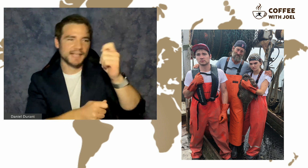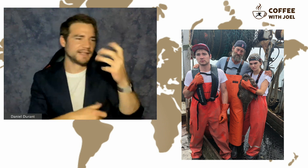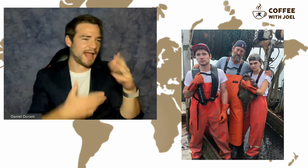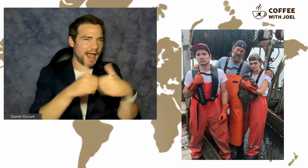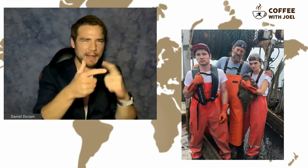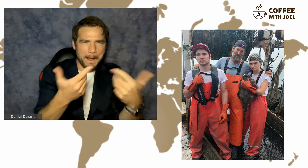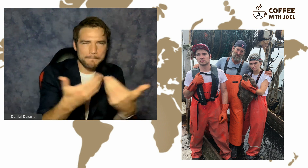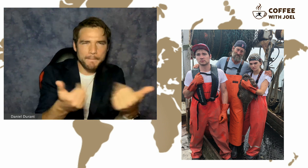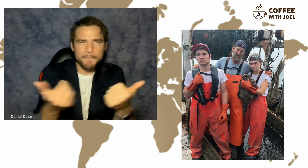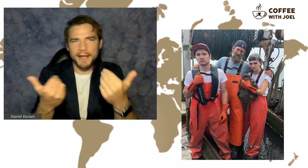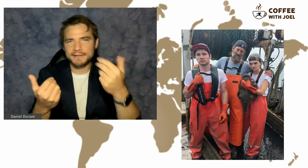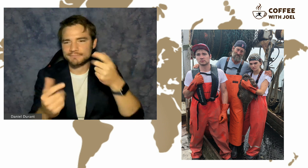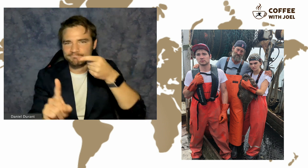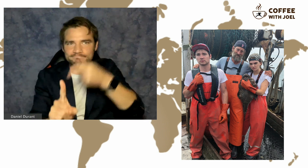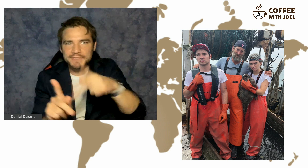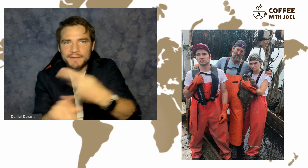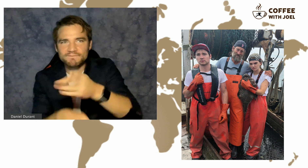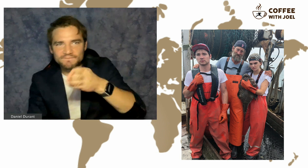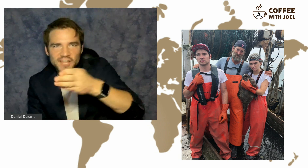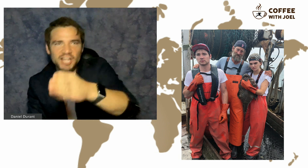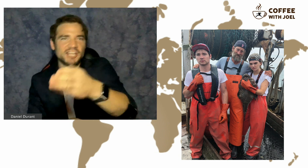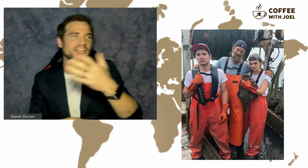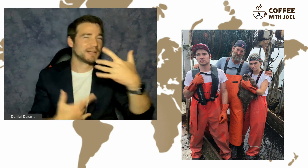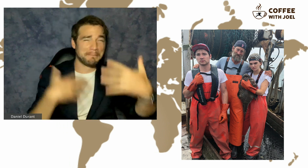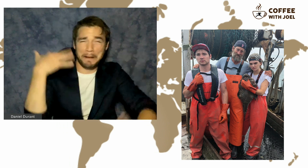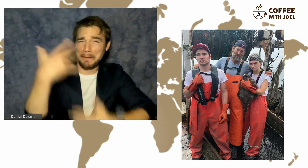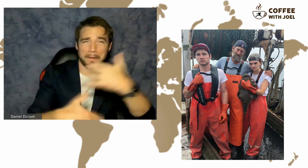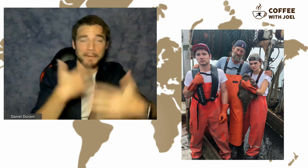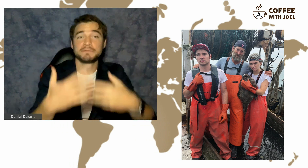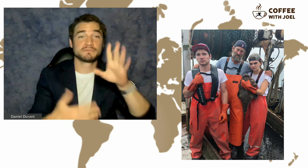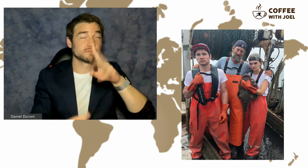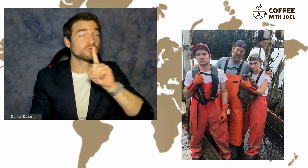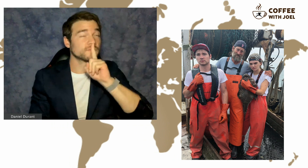how to separate specific kinds of fish, and more.